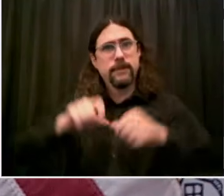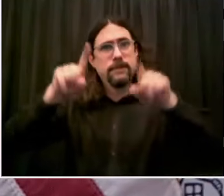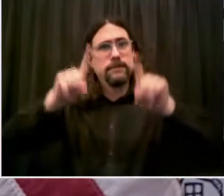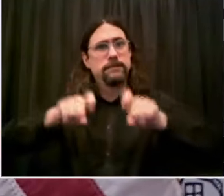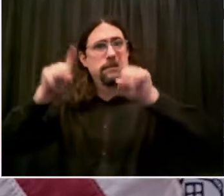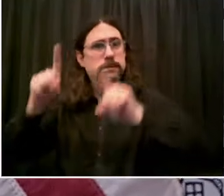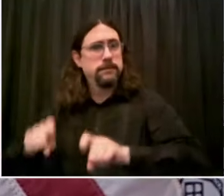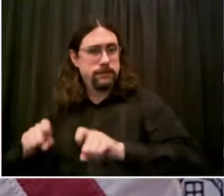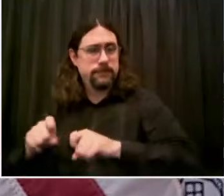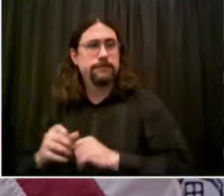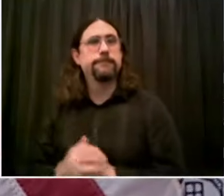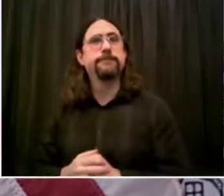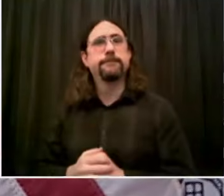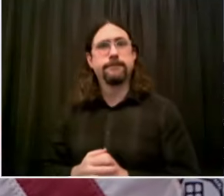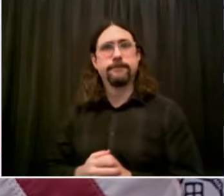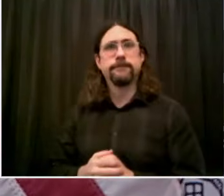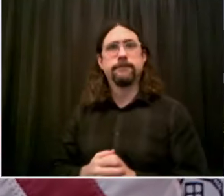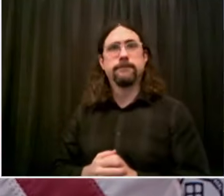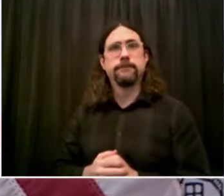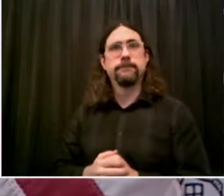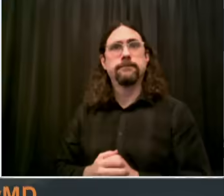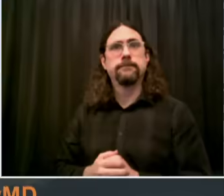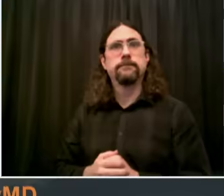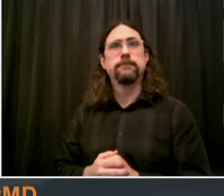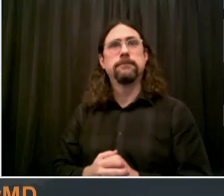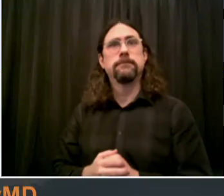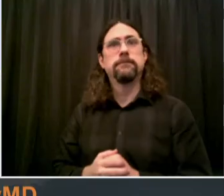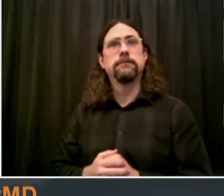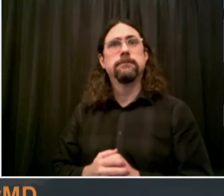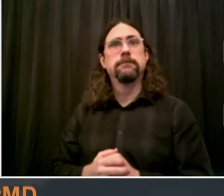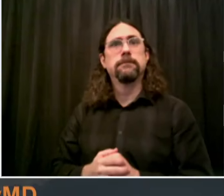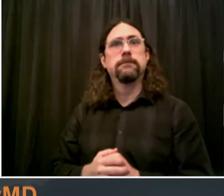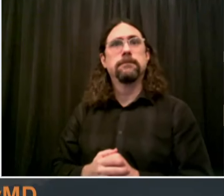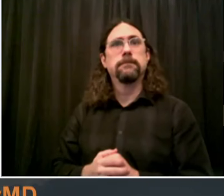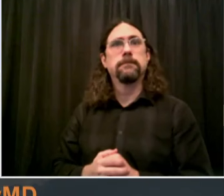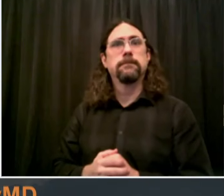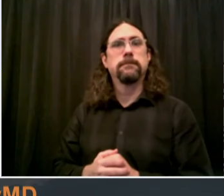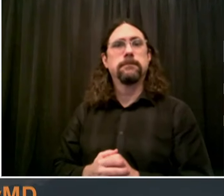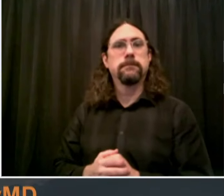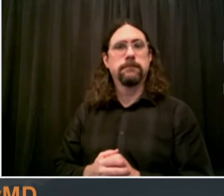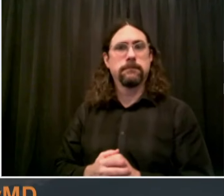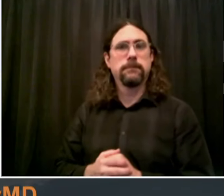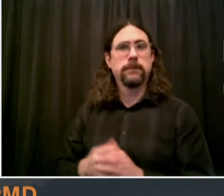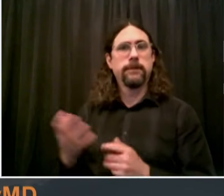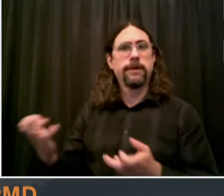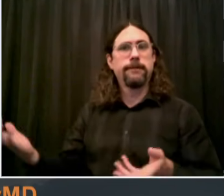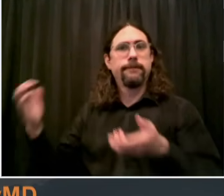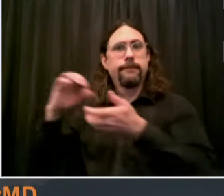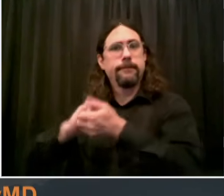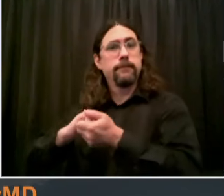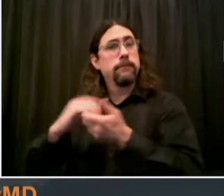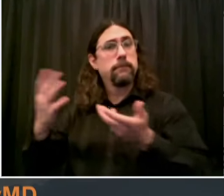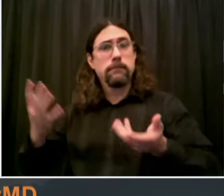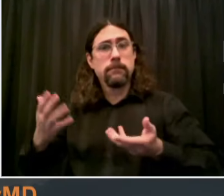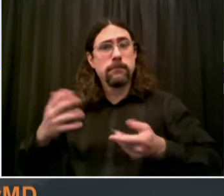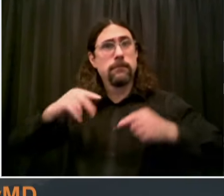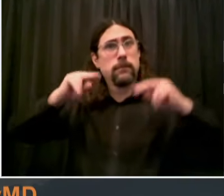AND THE PLACE WE TURN IS TO THE LARGEST URGENT CARE COMPANY IN THIS CITY, CITY